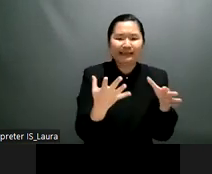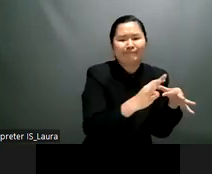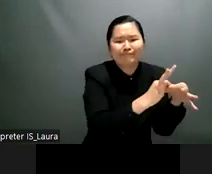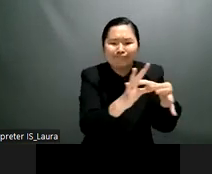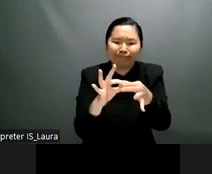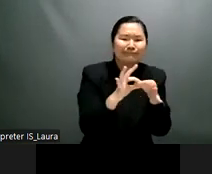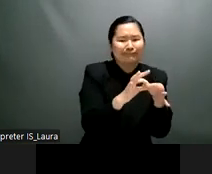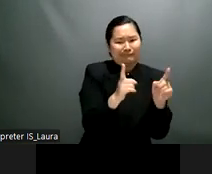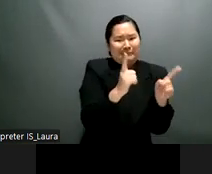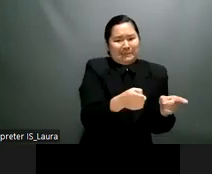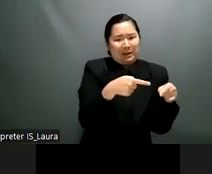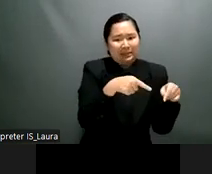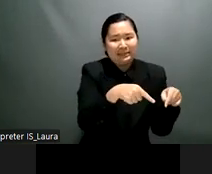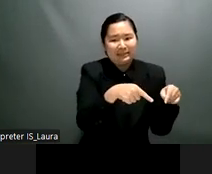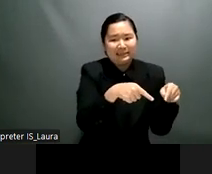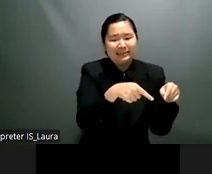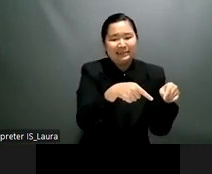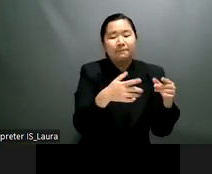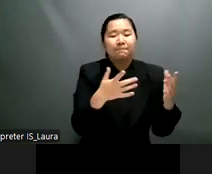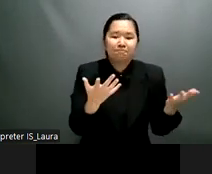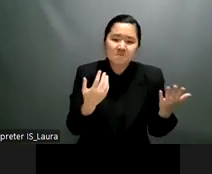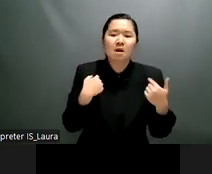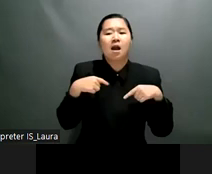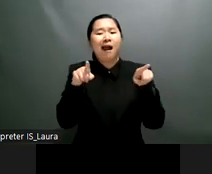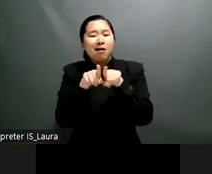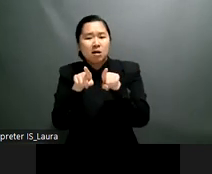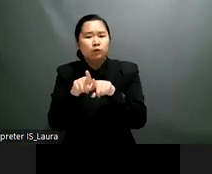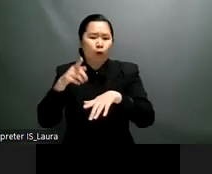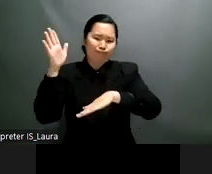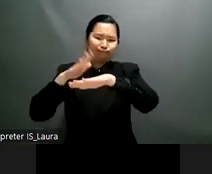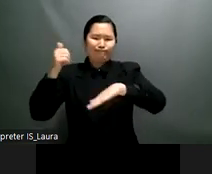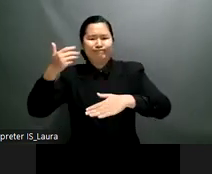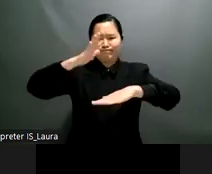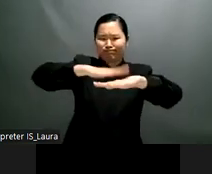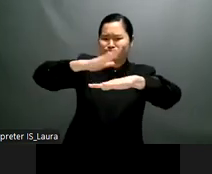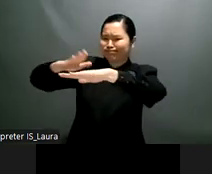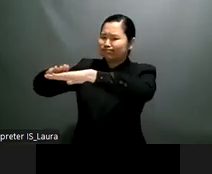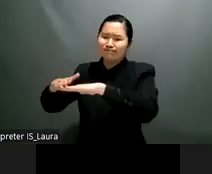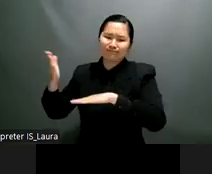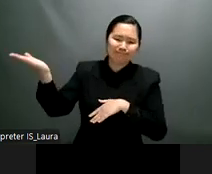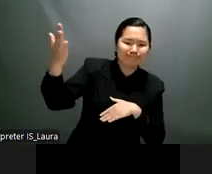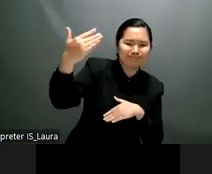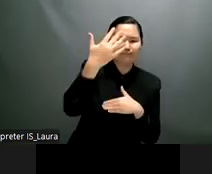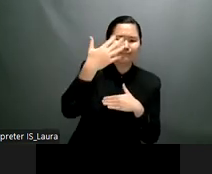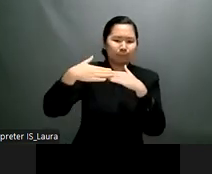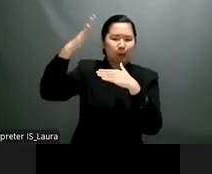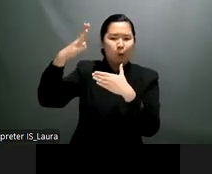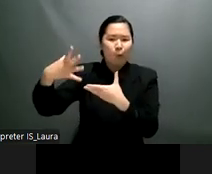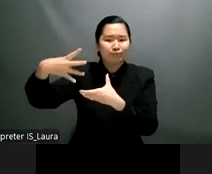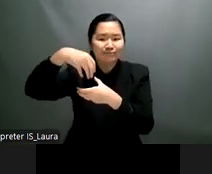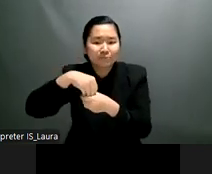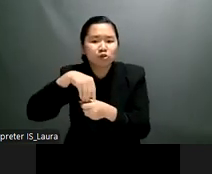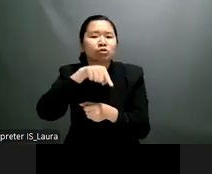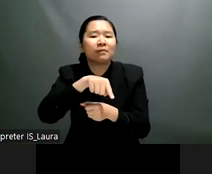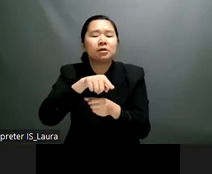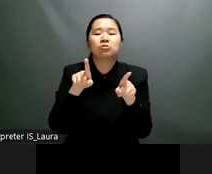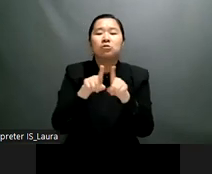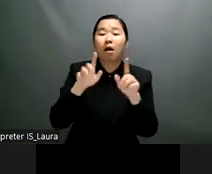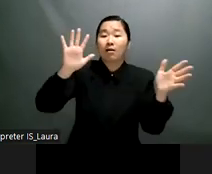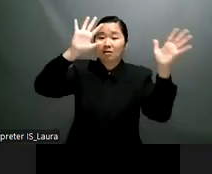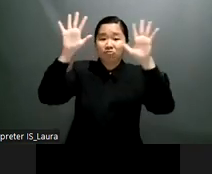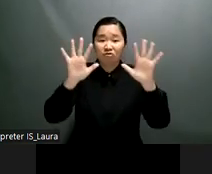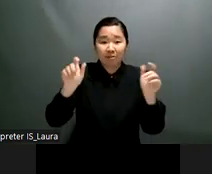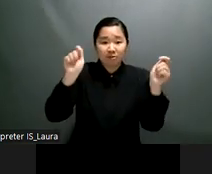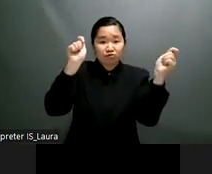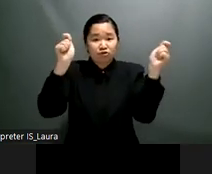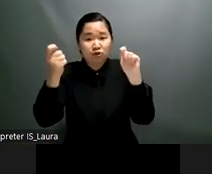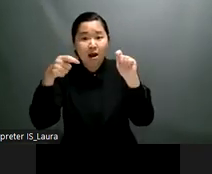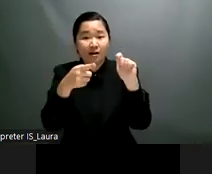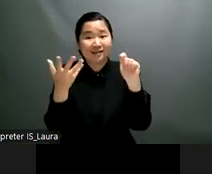climate change at all levels and last year for the first time there was an official delegation